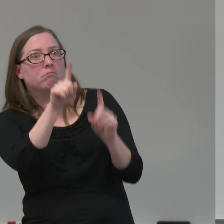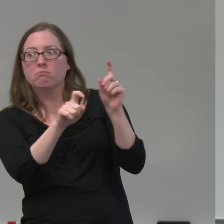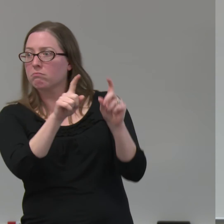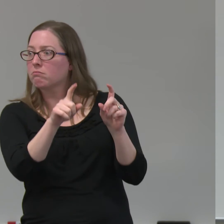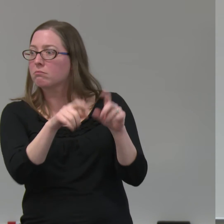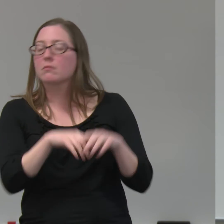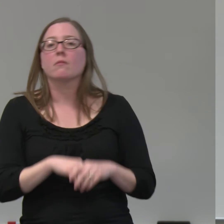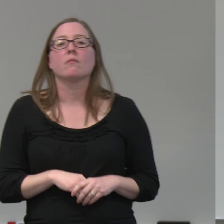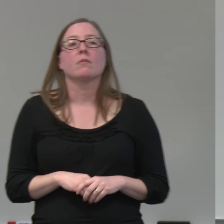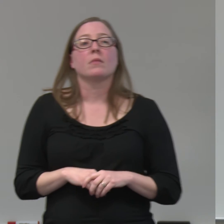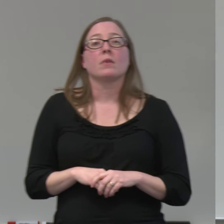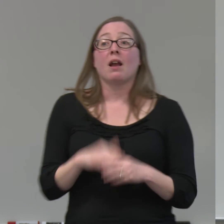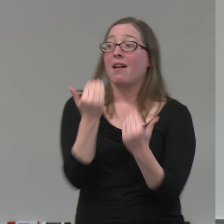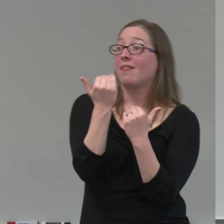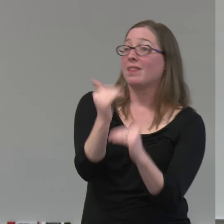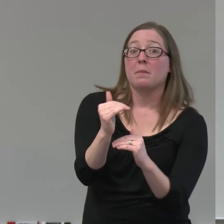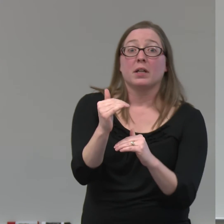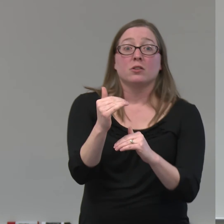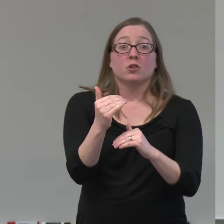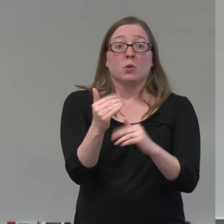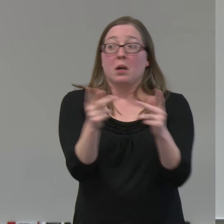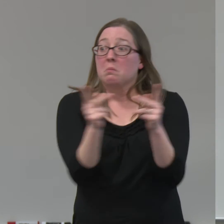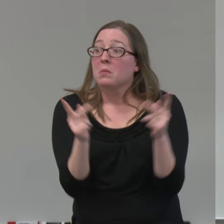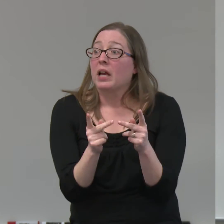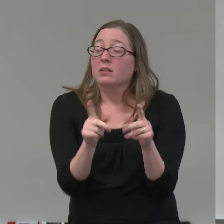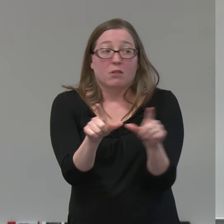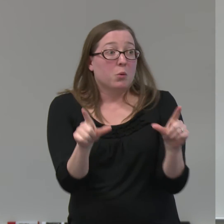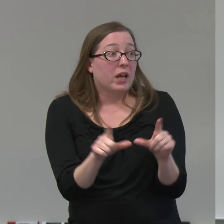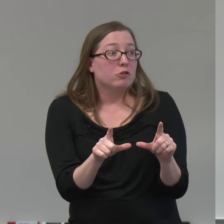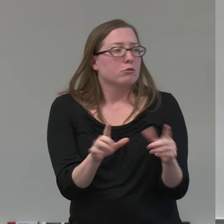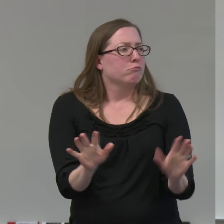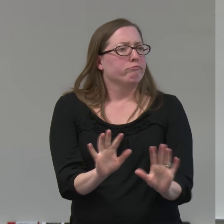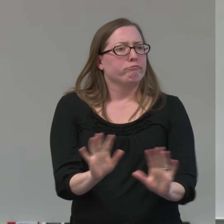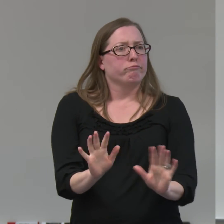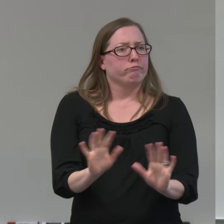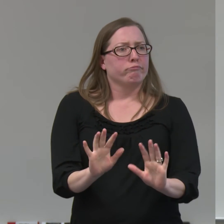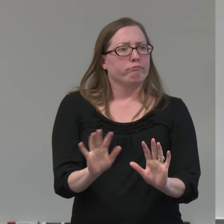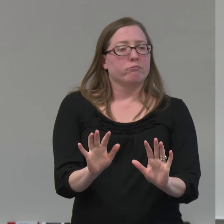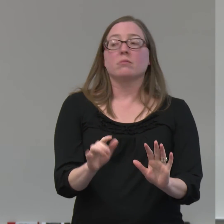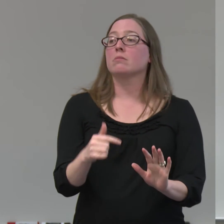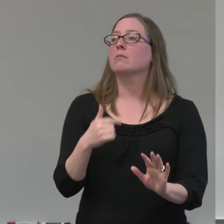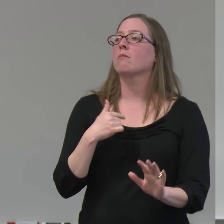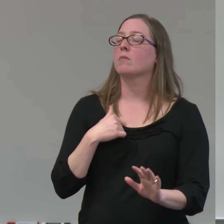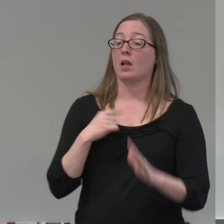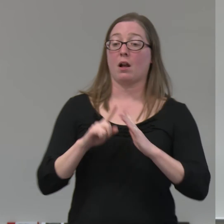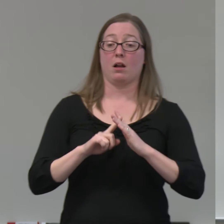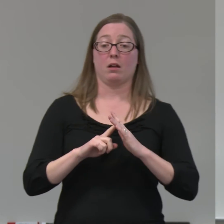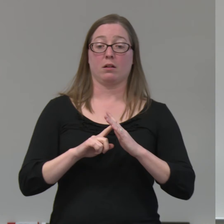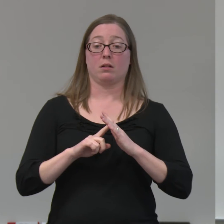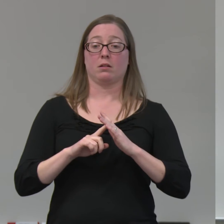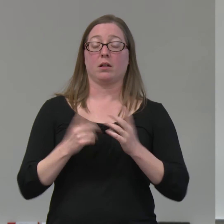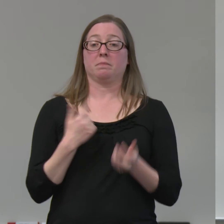I would say, don't restrict yourself geographically. You know, when I started to go to graduate school,